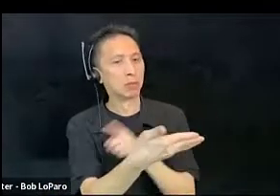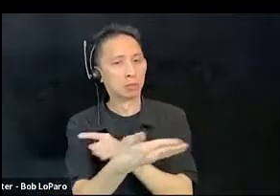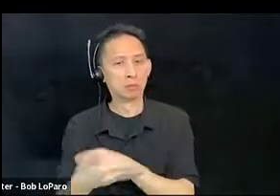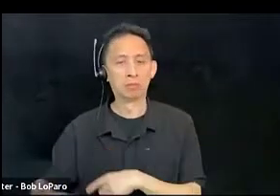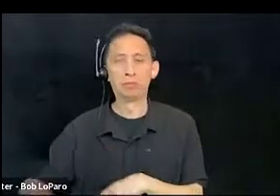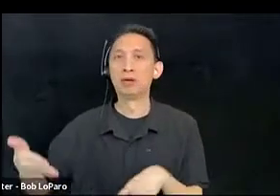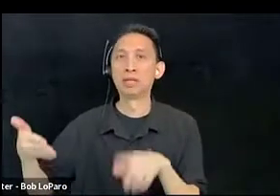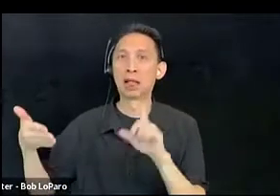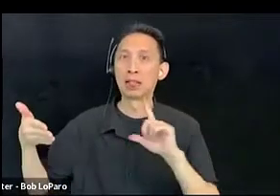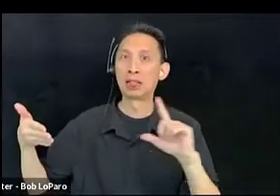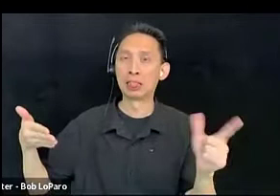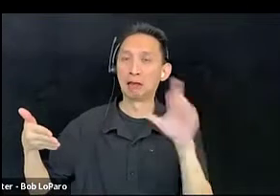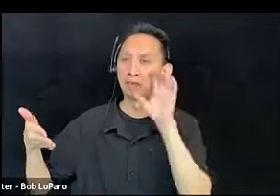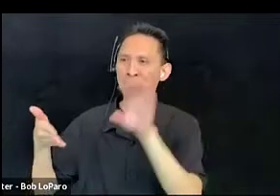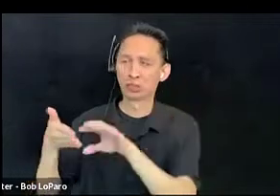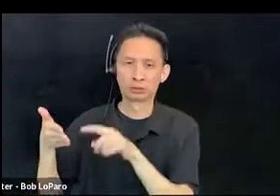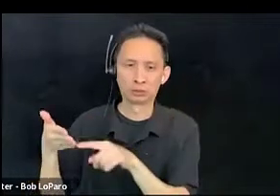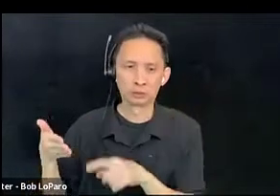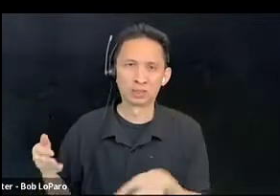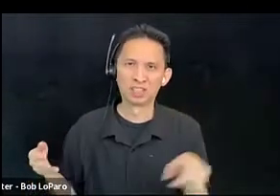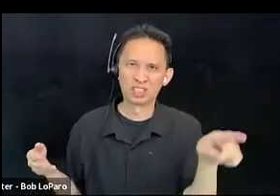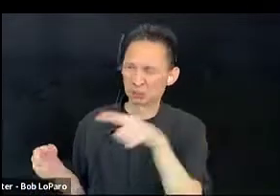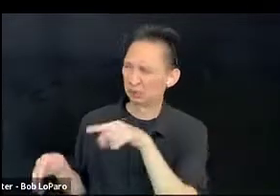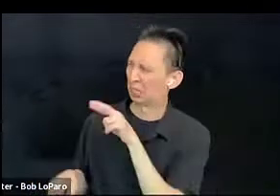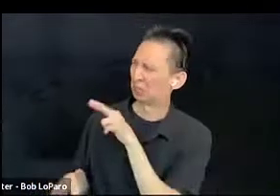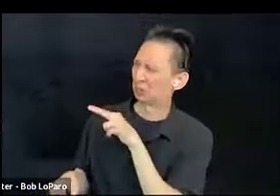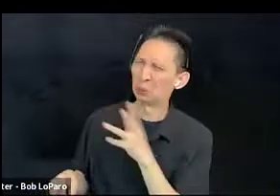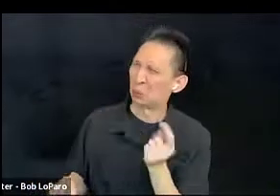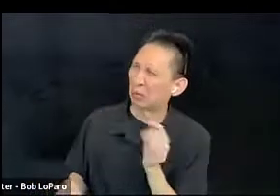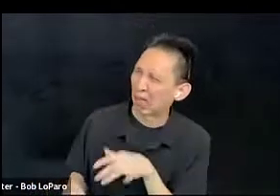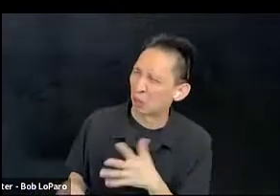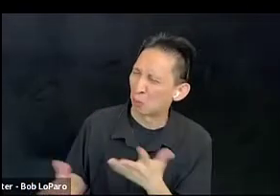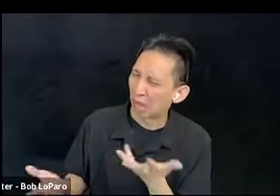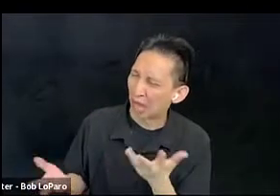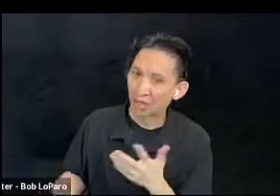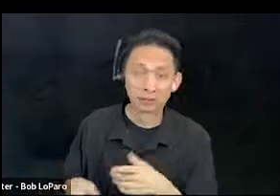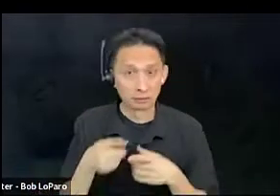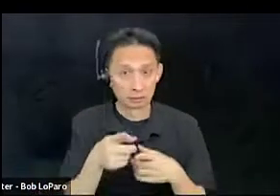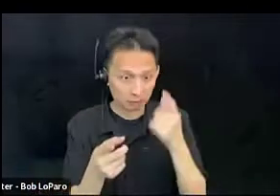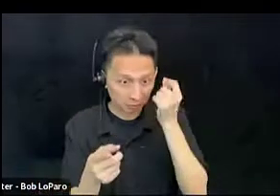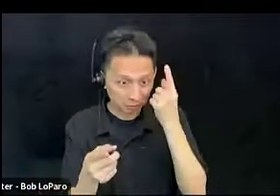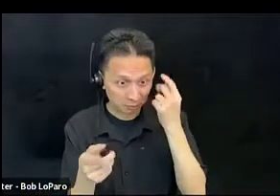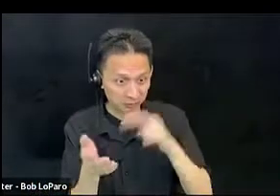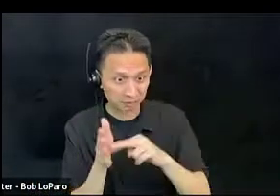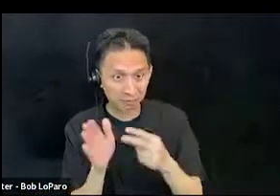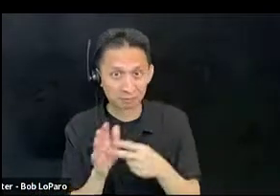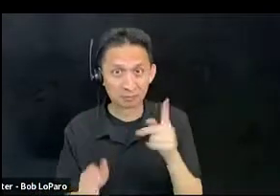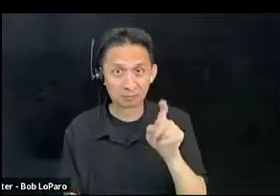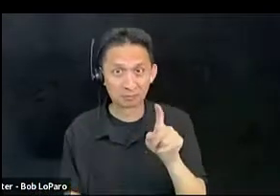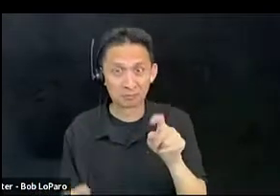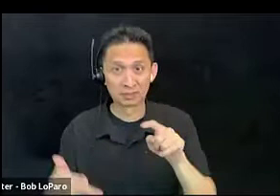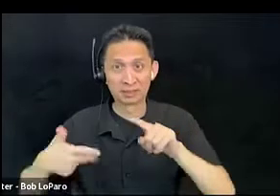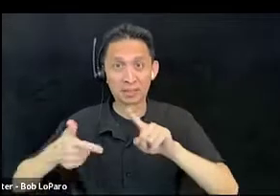it takes a little bit of time to even figure out what that is. Anybody figure out what that one on the left is?